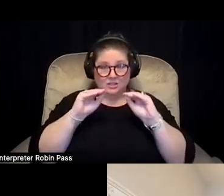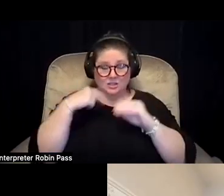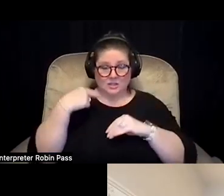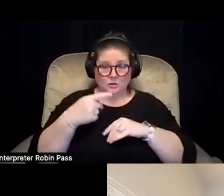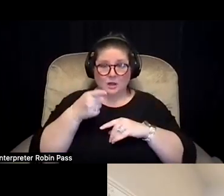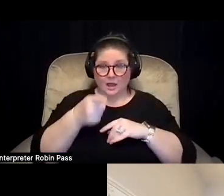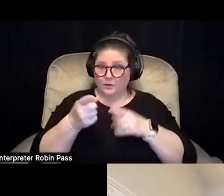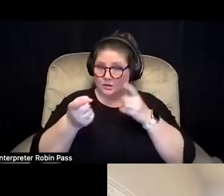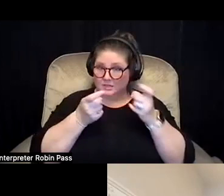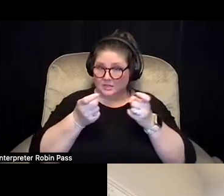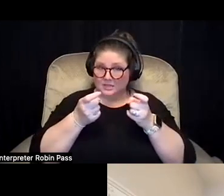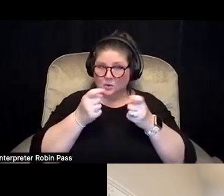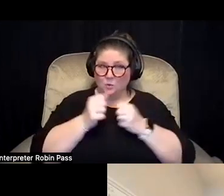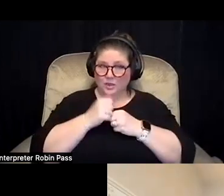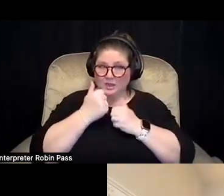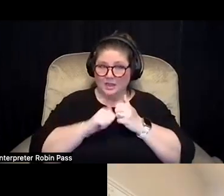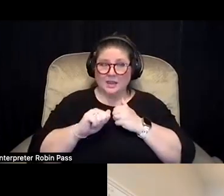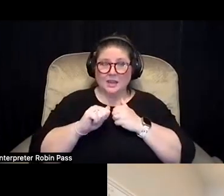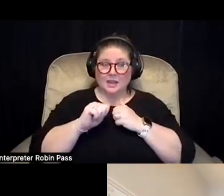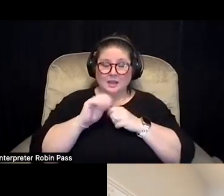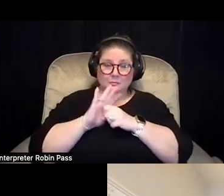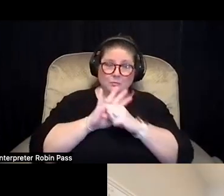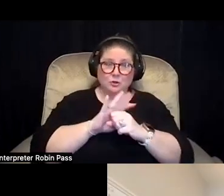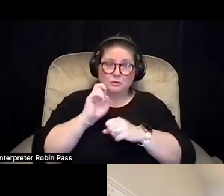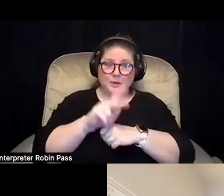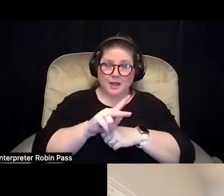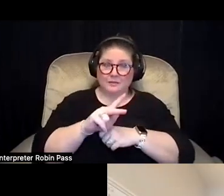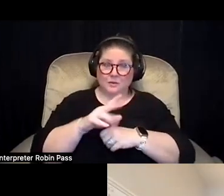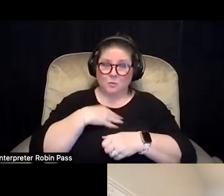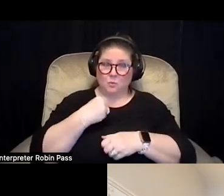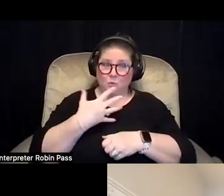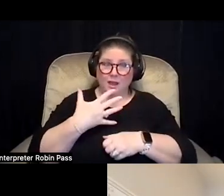pushback from white families in teaching this history and if so how have you dealt with it